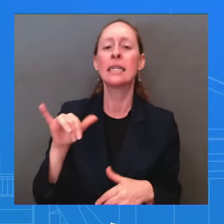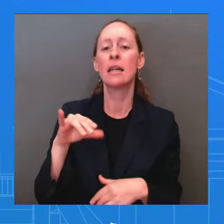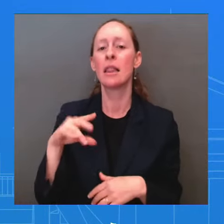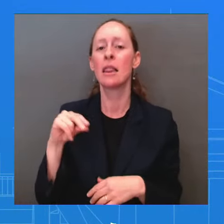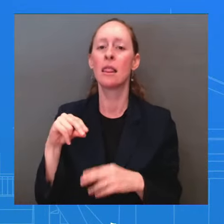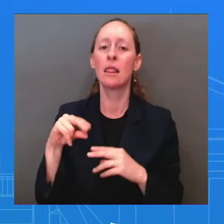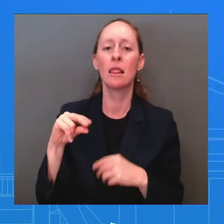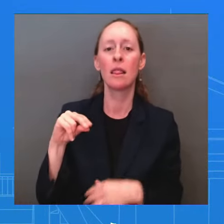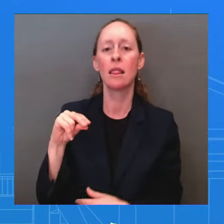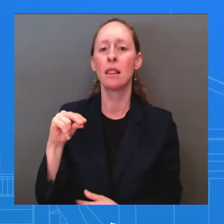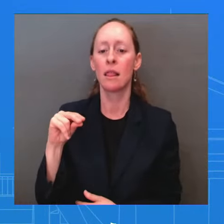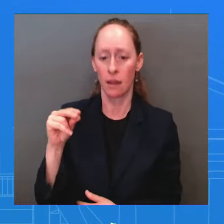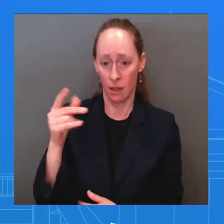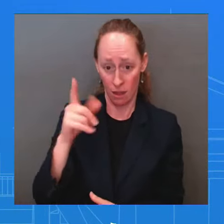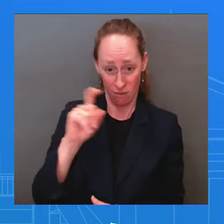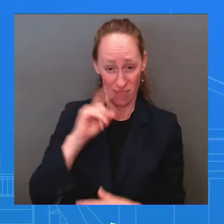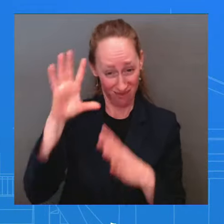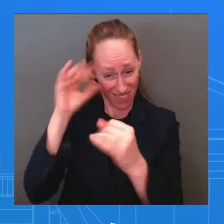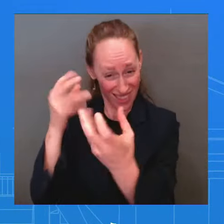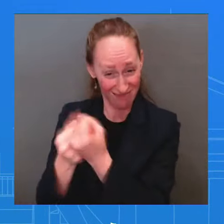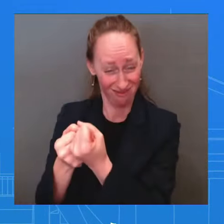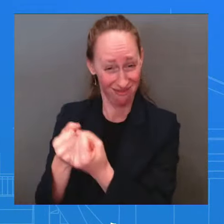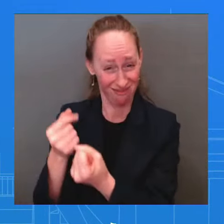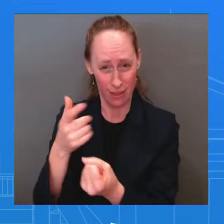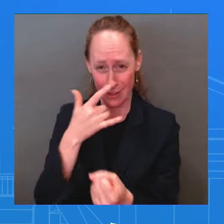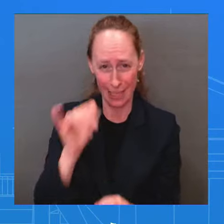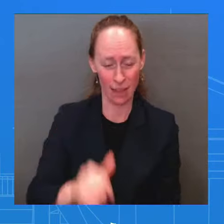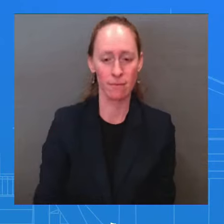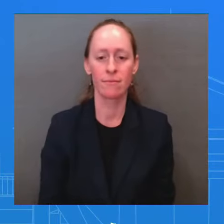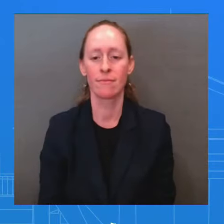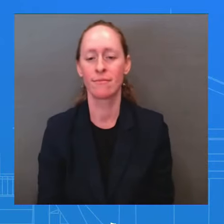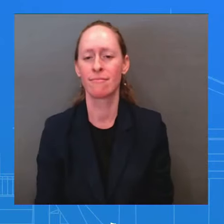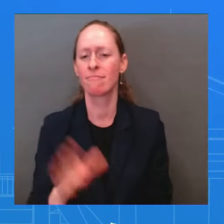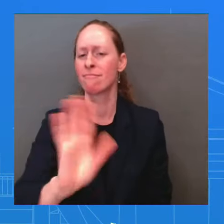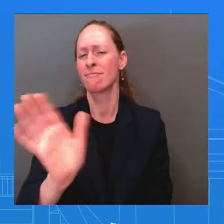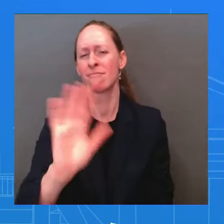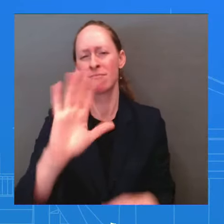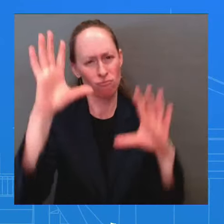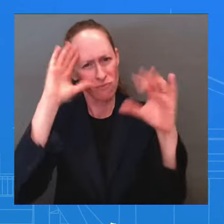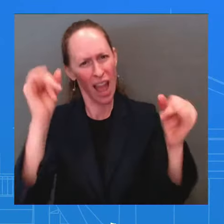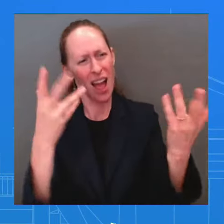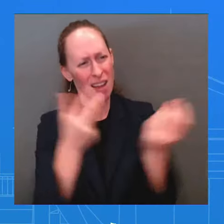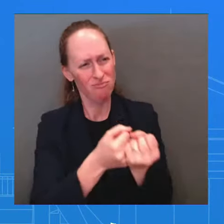I mean, look, the President respects workers' rights. There -- there is a collective bargaining system happening, and he understands their frustrations.